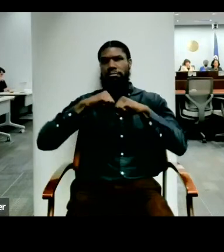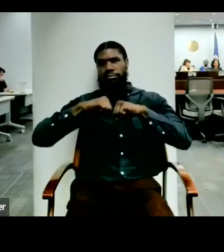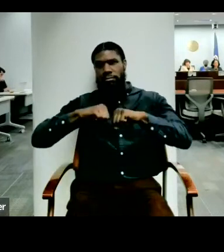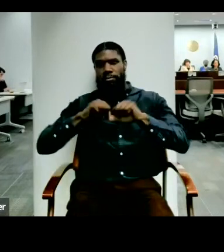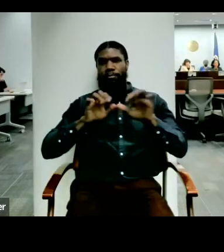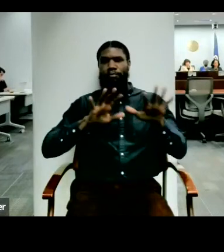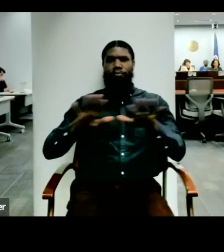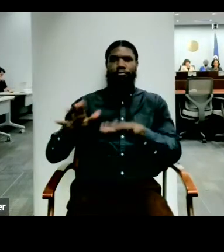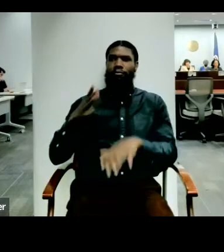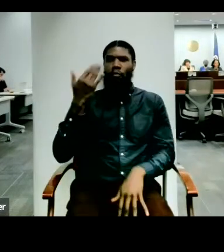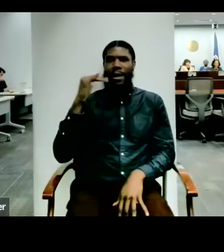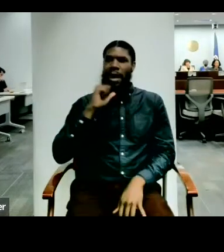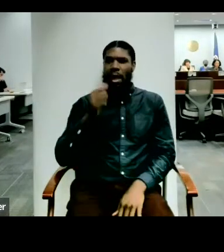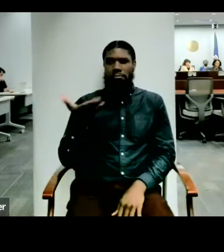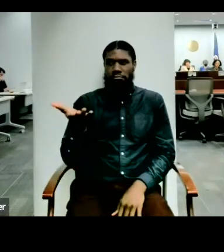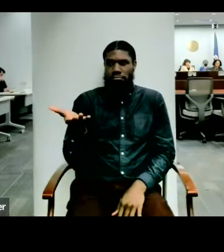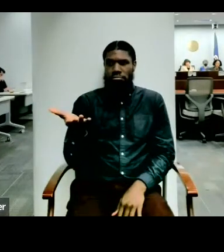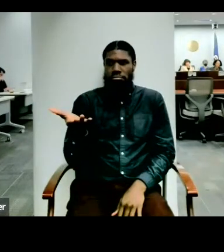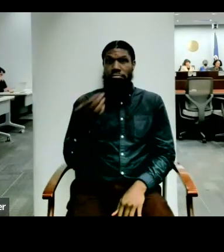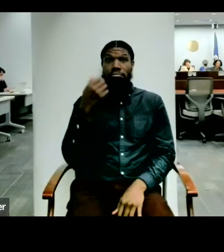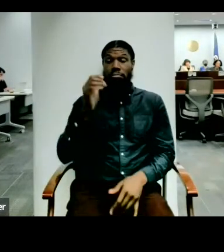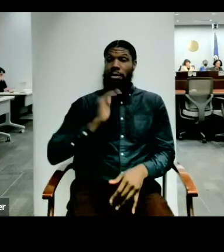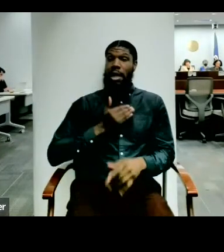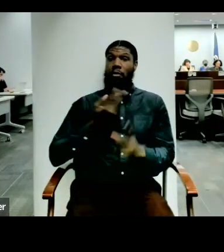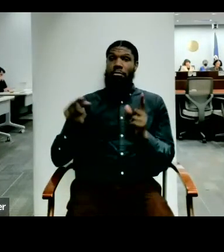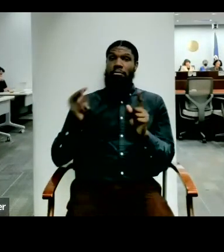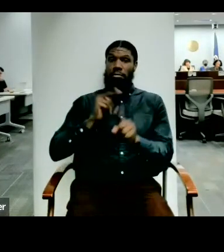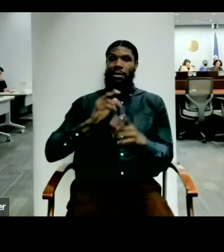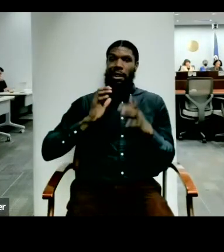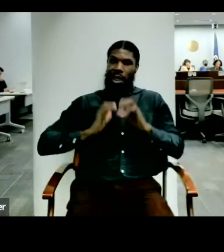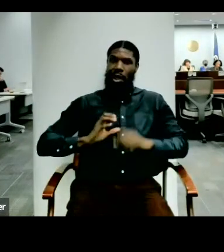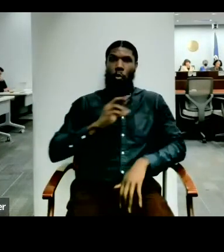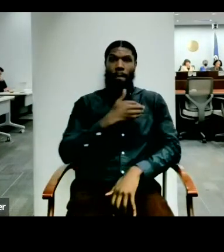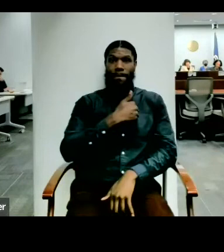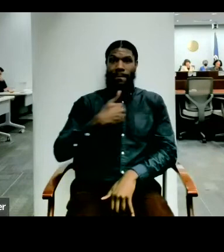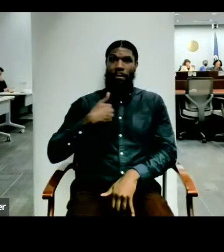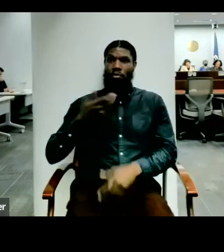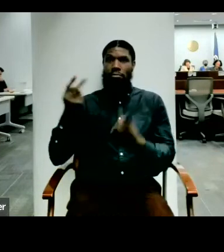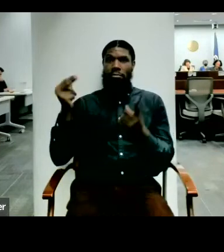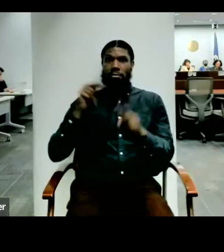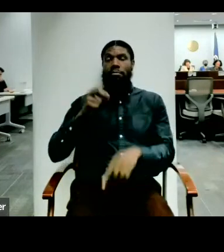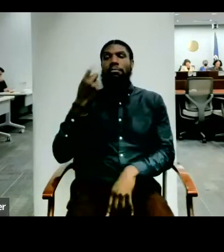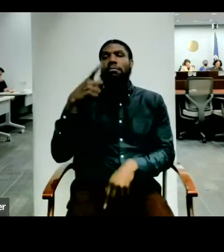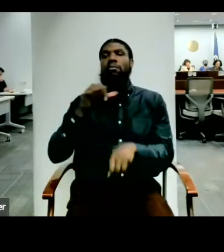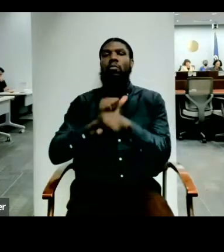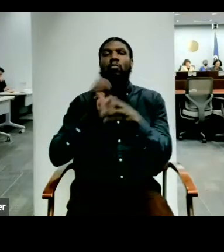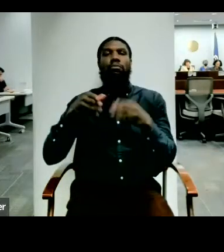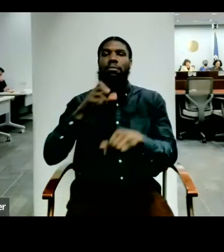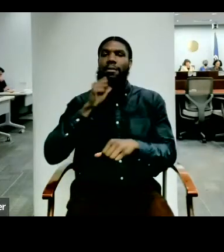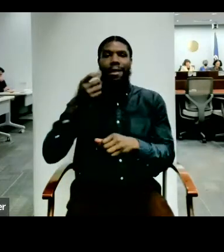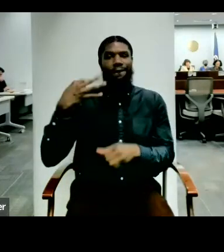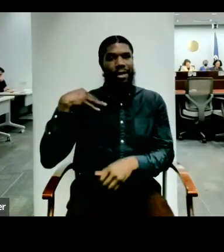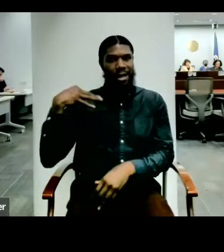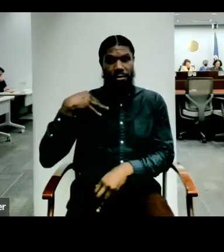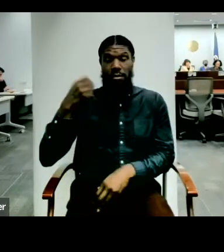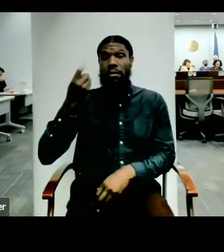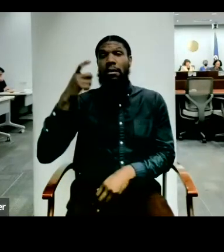it from our client's perspective or members perspective, employers it is not voluntary. The Federal Government compels the collection.